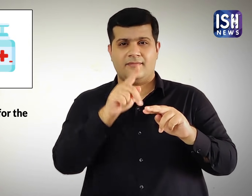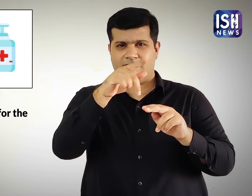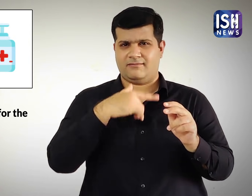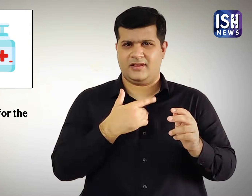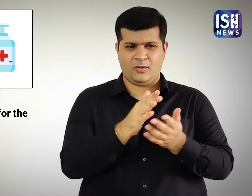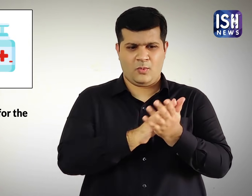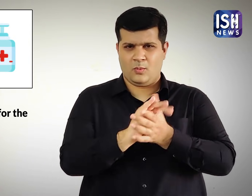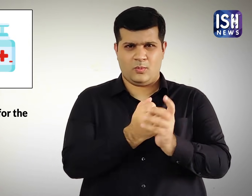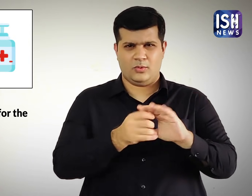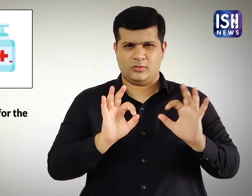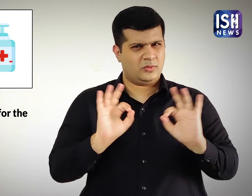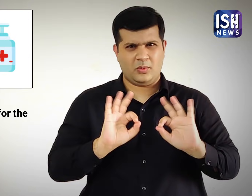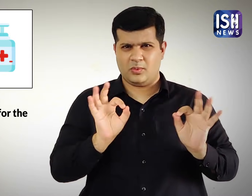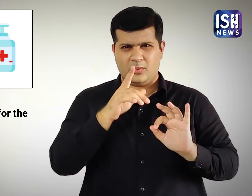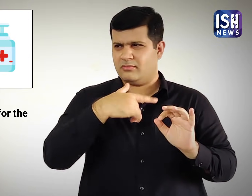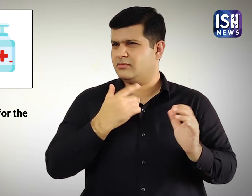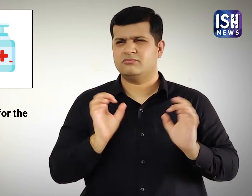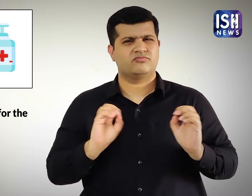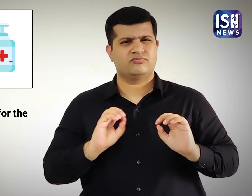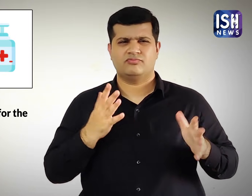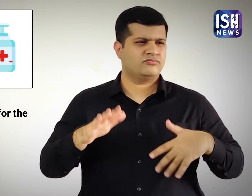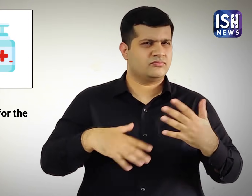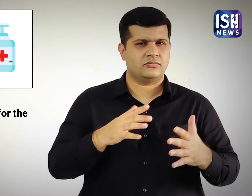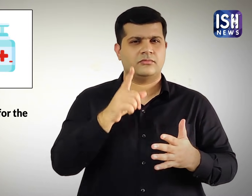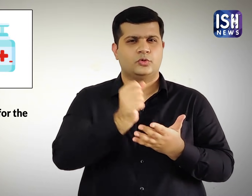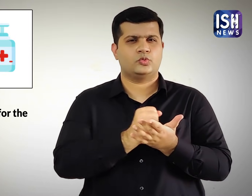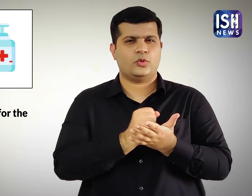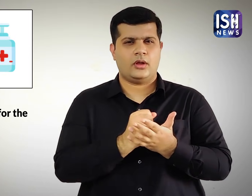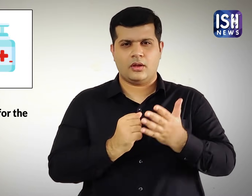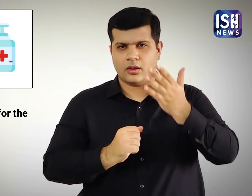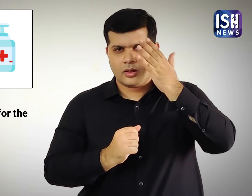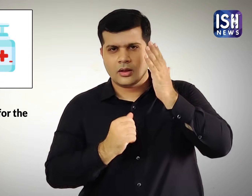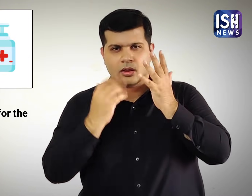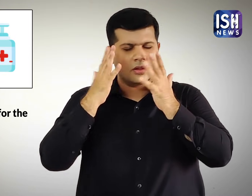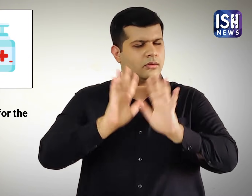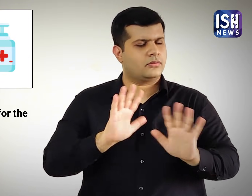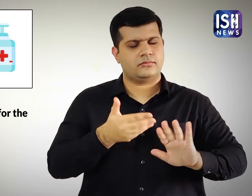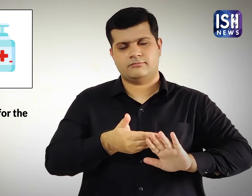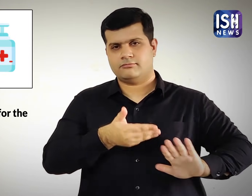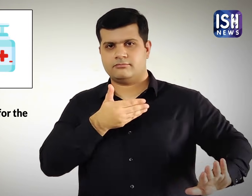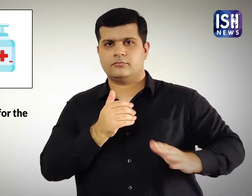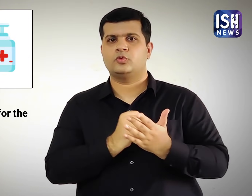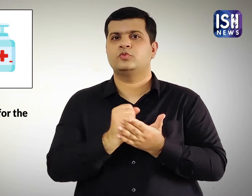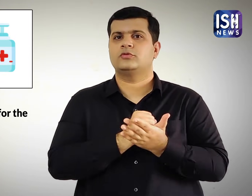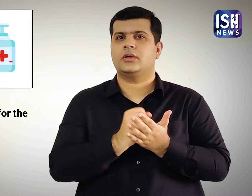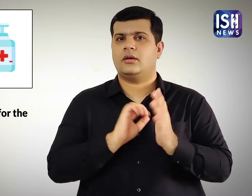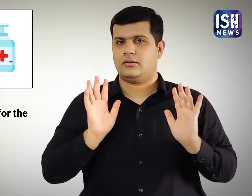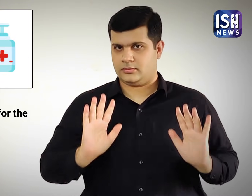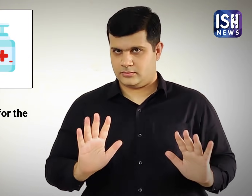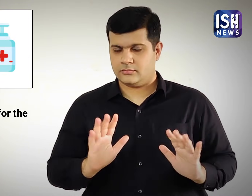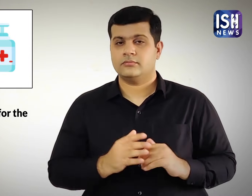Avoid touching your face, nose, or mouth as far as possible without washing hands.